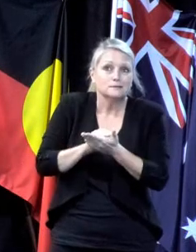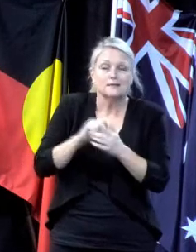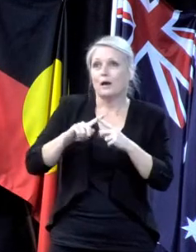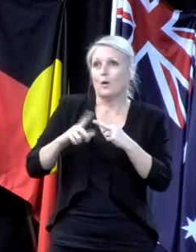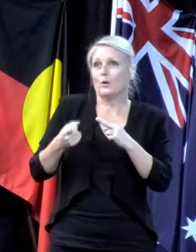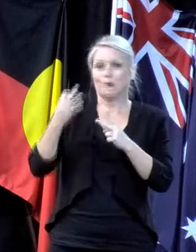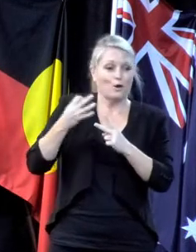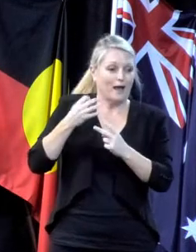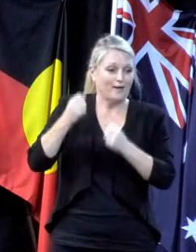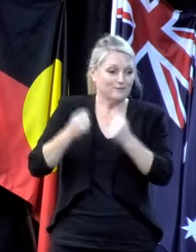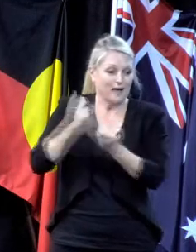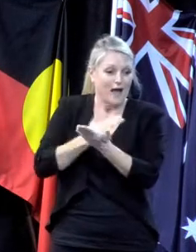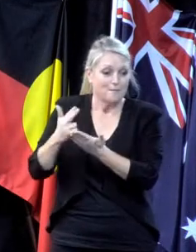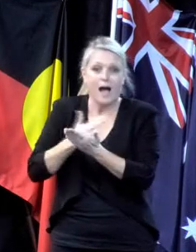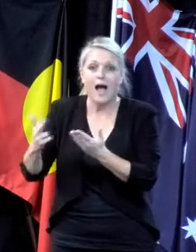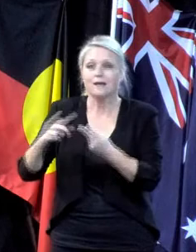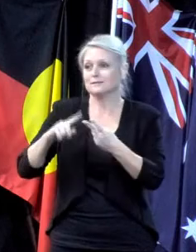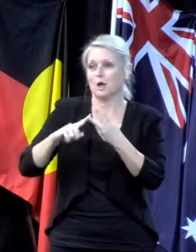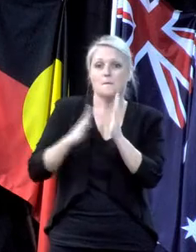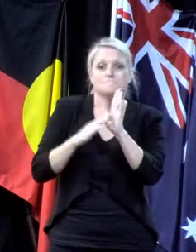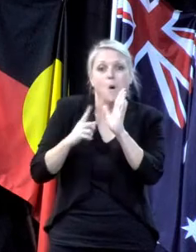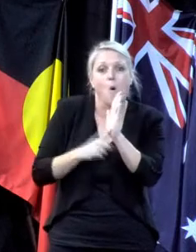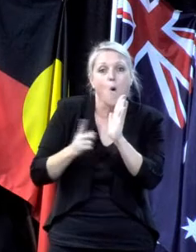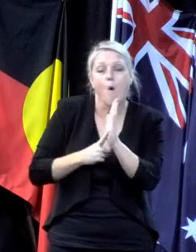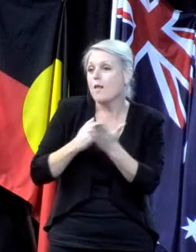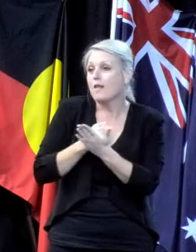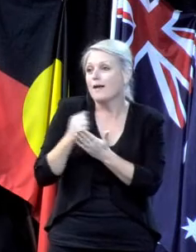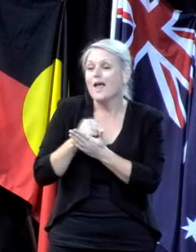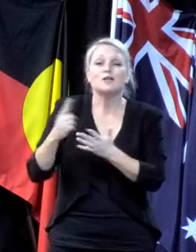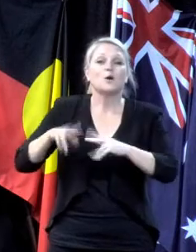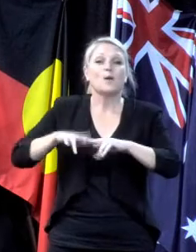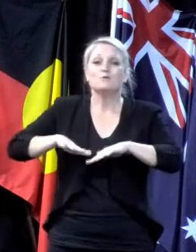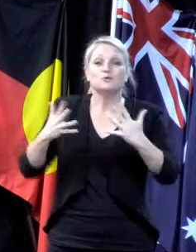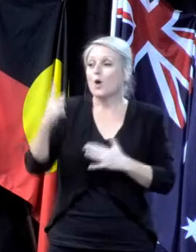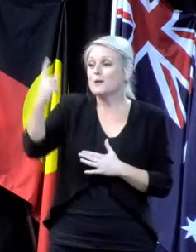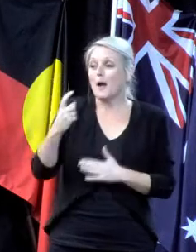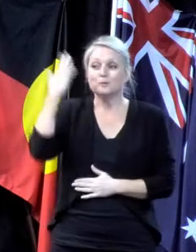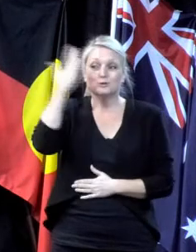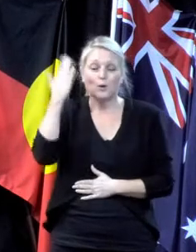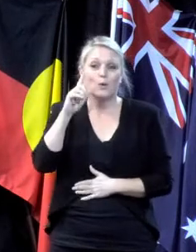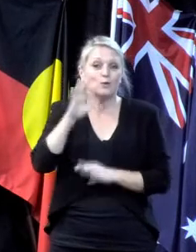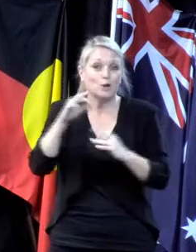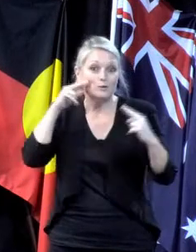So if you don’t come to school, you don’t get to engage with your peers. So our focus is... You think we should recommend the closure of Flinders Mall.